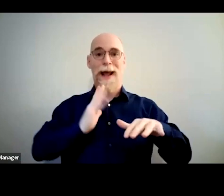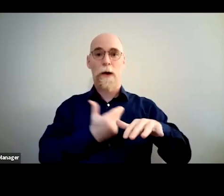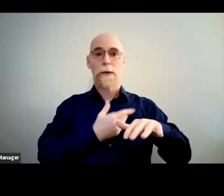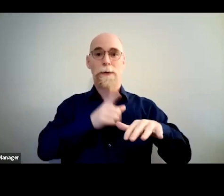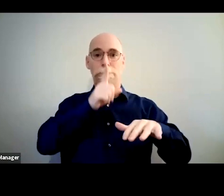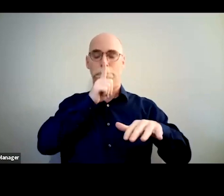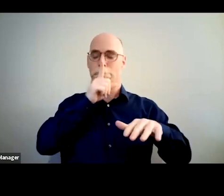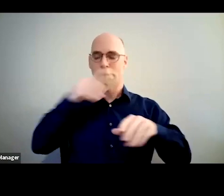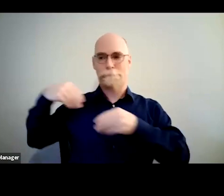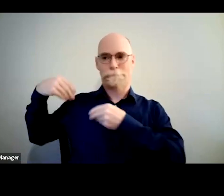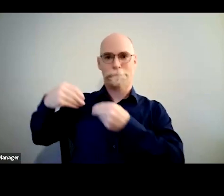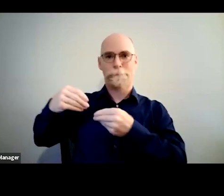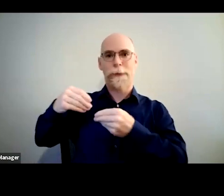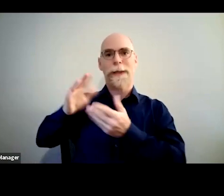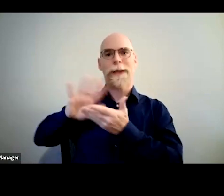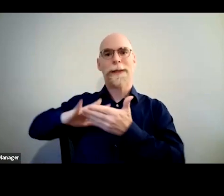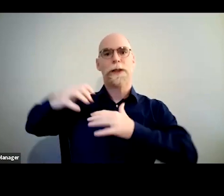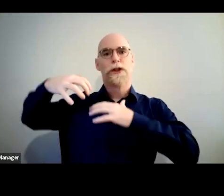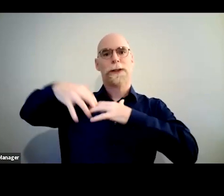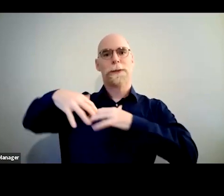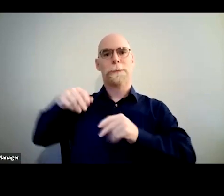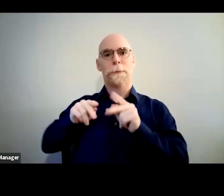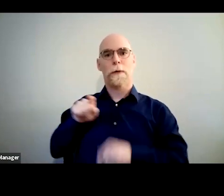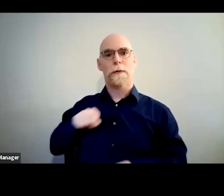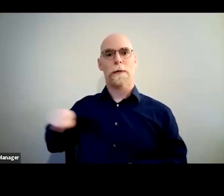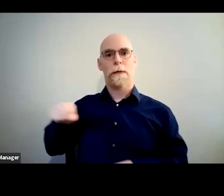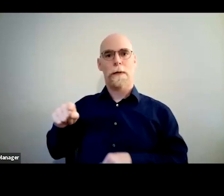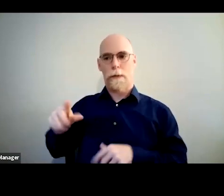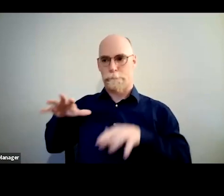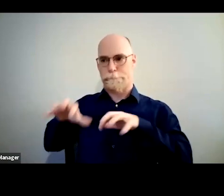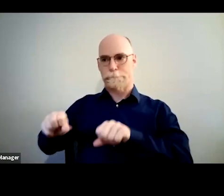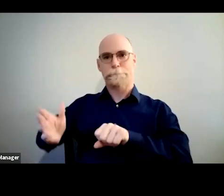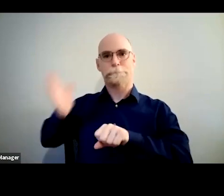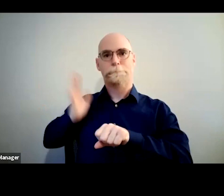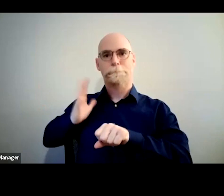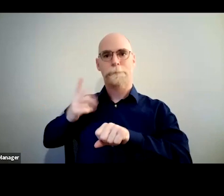Our work is ongoing to better understand the pre-colonial history of our city and region,